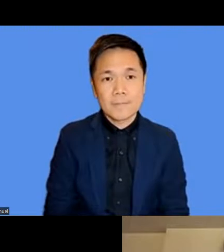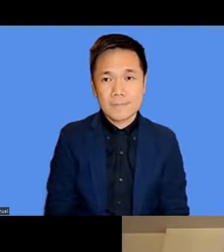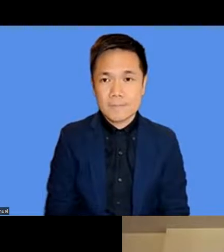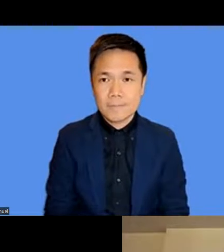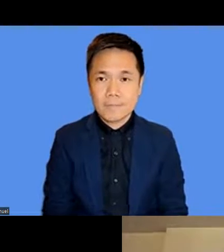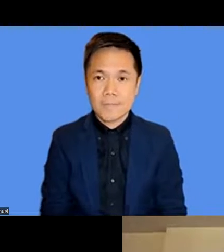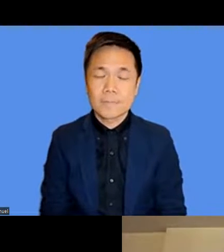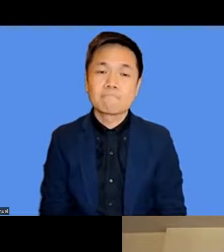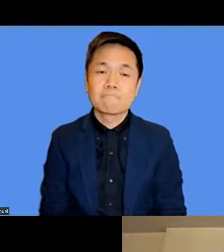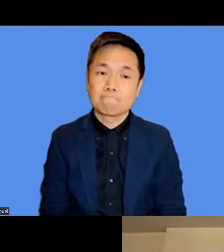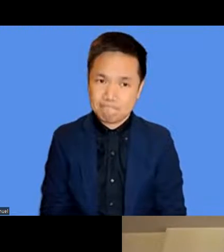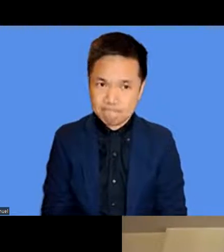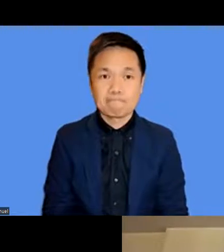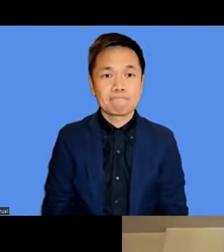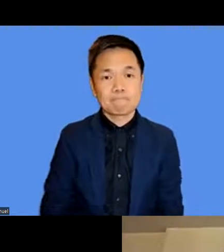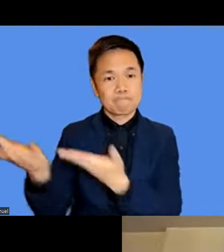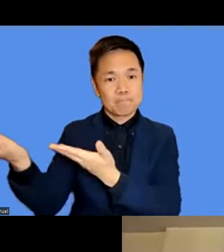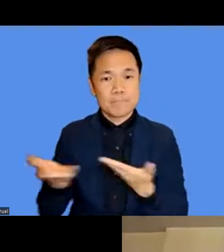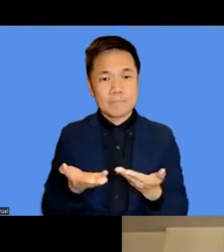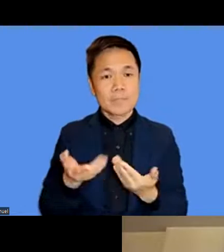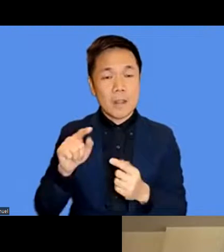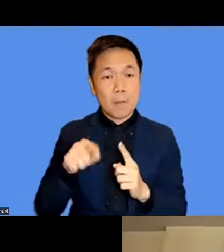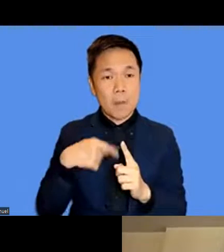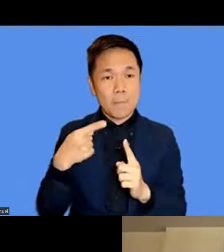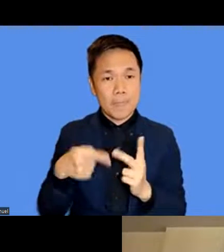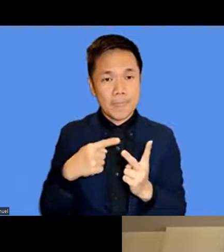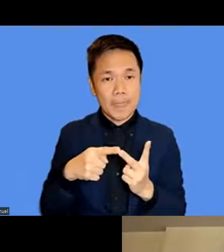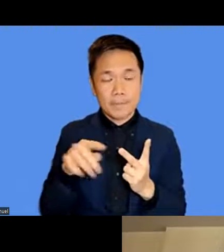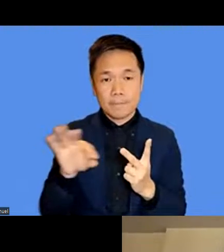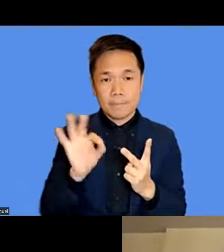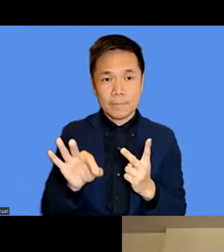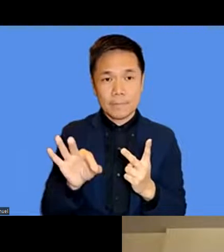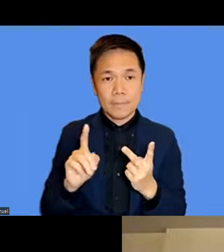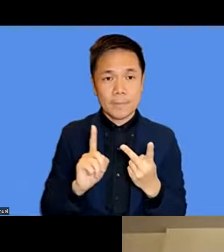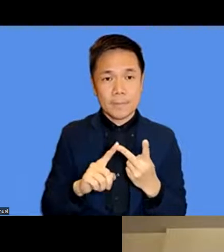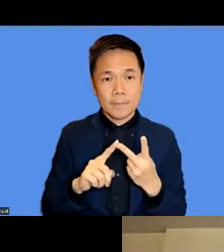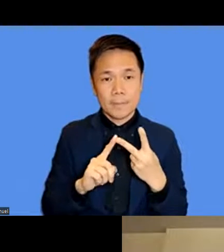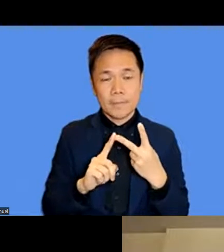I have a question from Delphine.